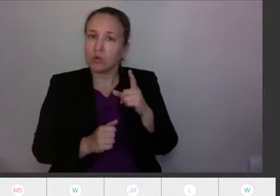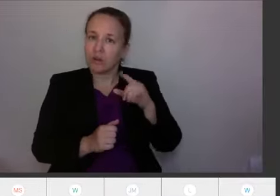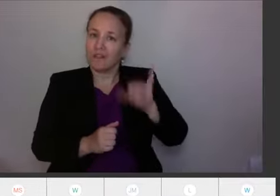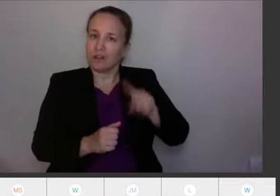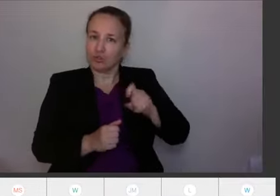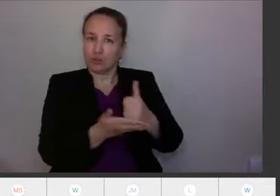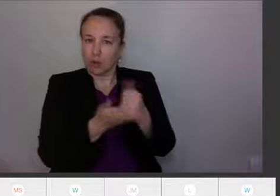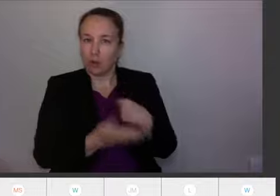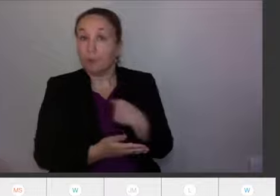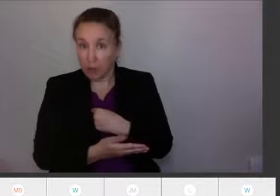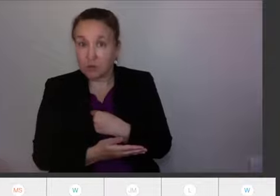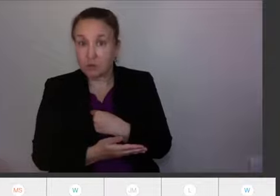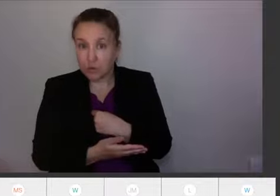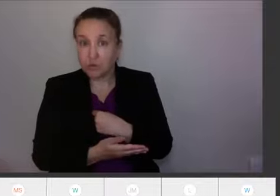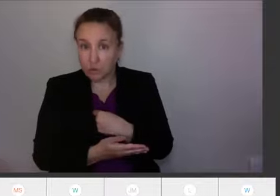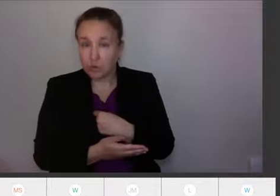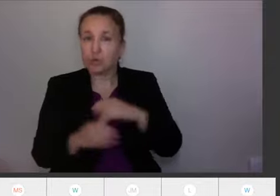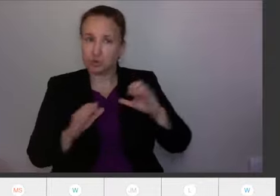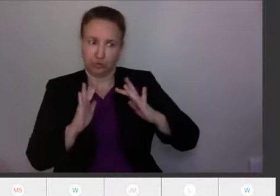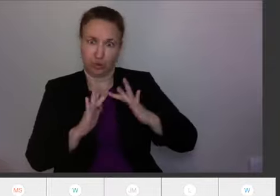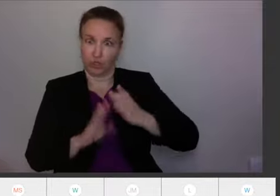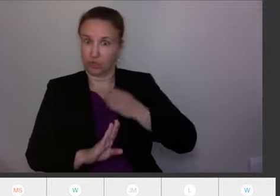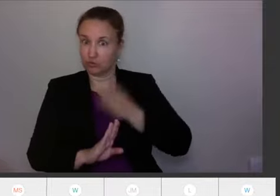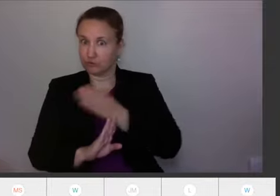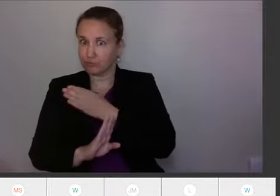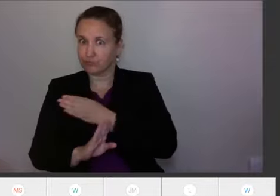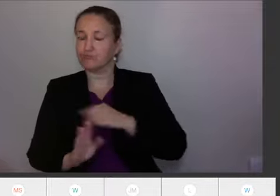do very robust contact tracing because we'll be getting those test results back